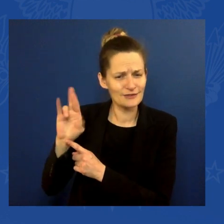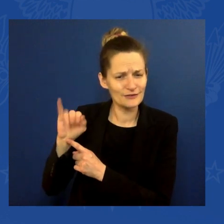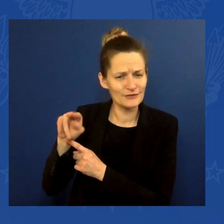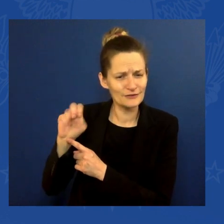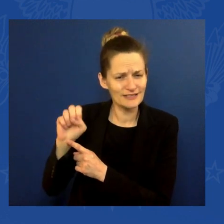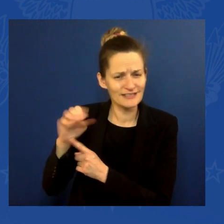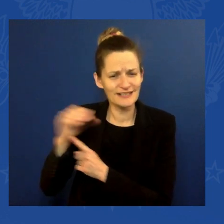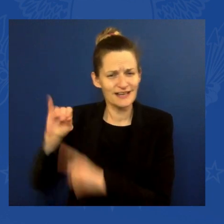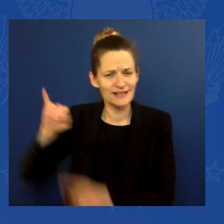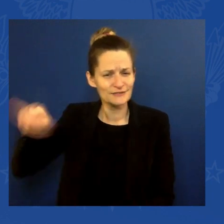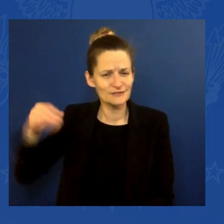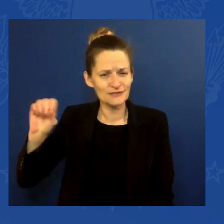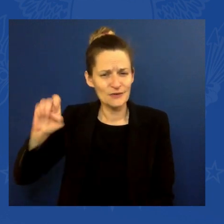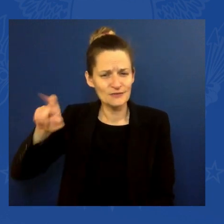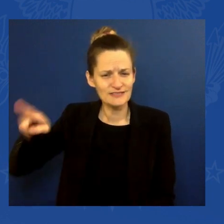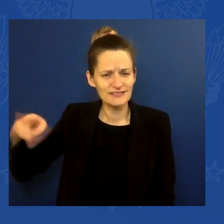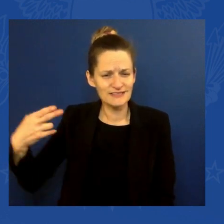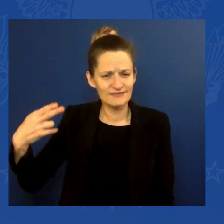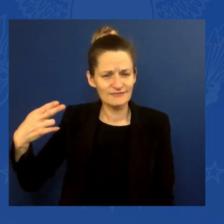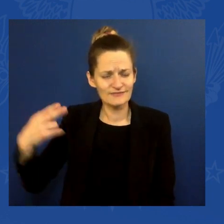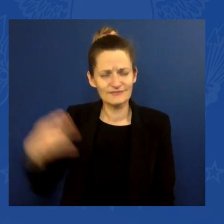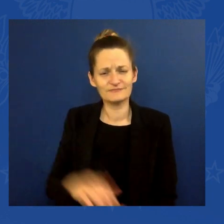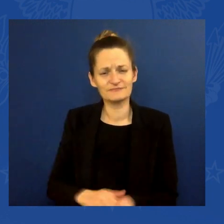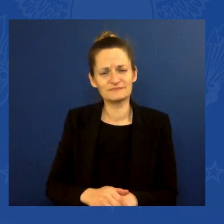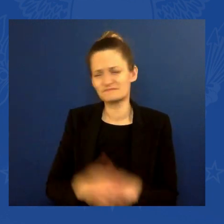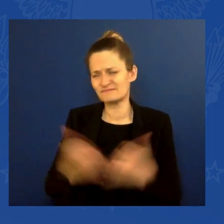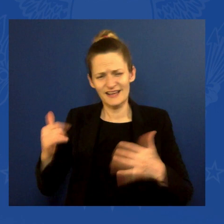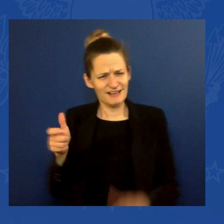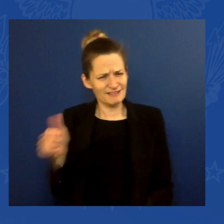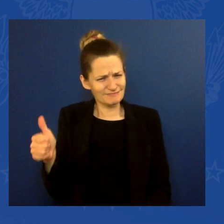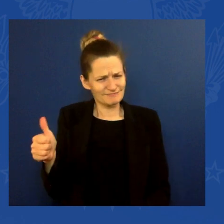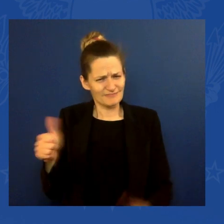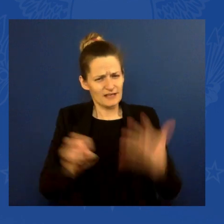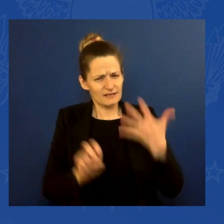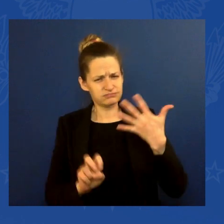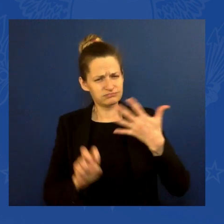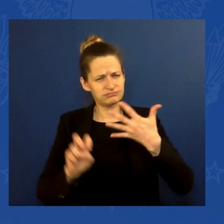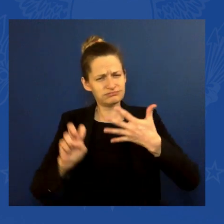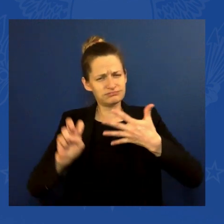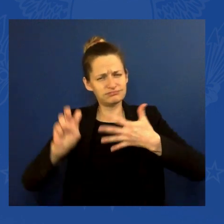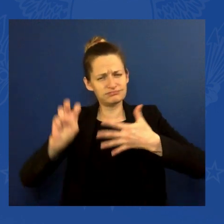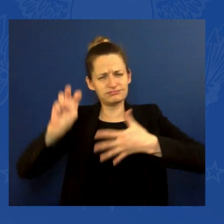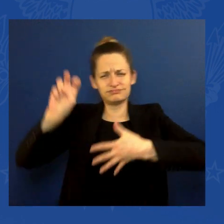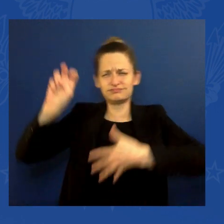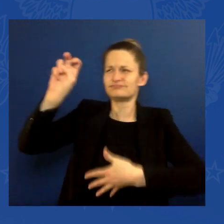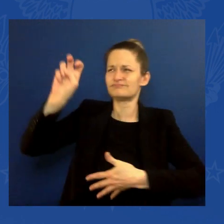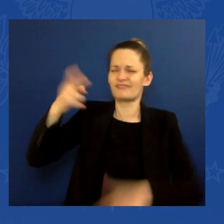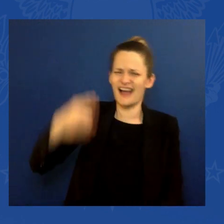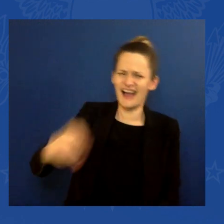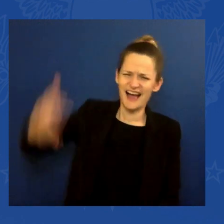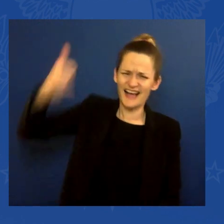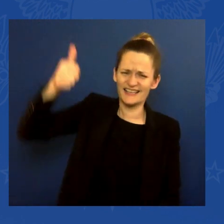Beyond the wildest dreams are hopes of his ancestors when they made that journey from Ireland so many years ago.